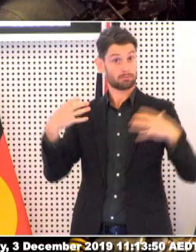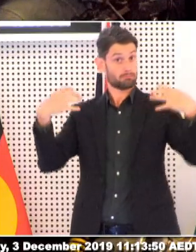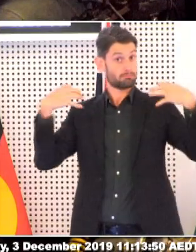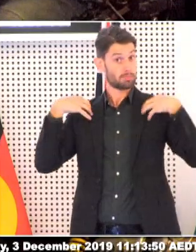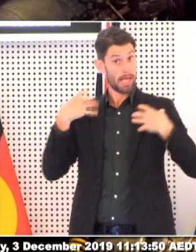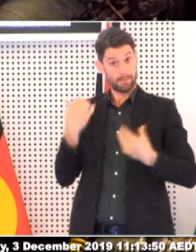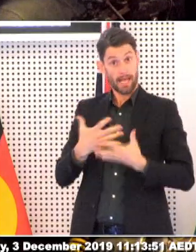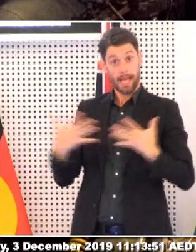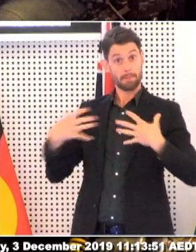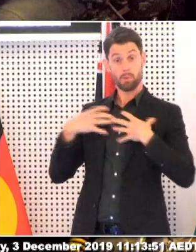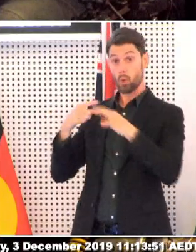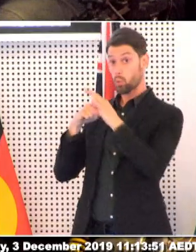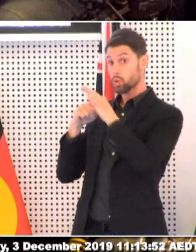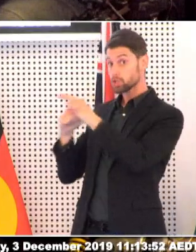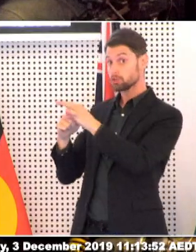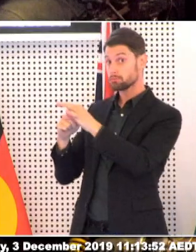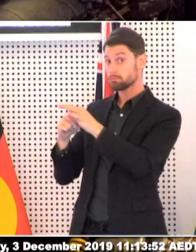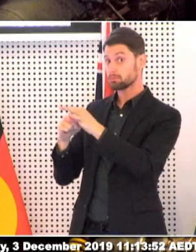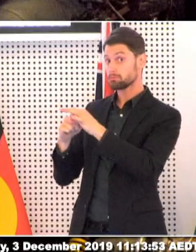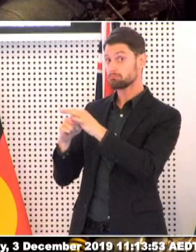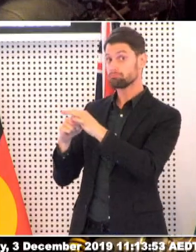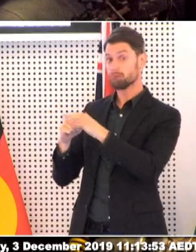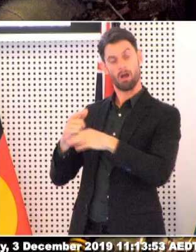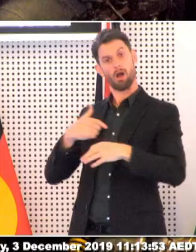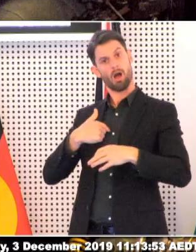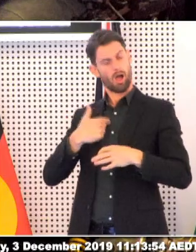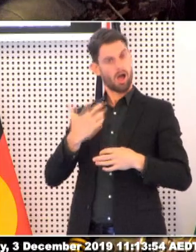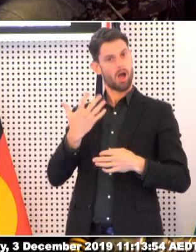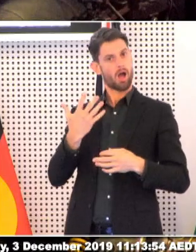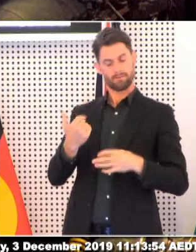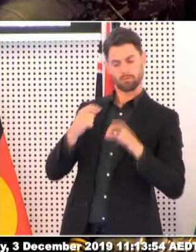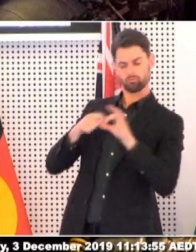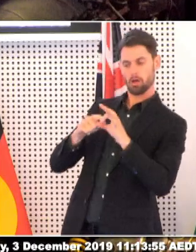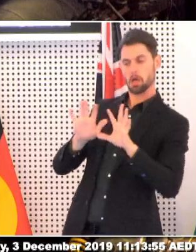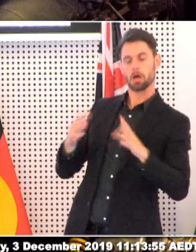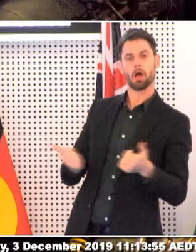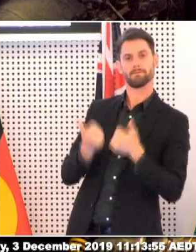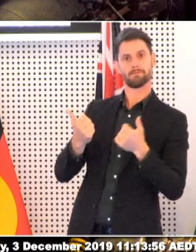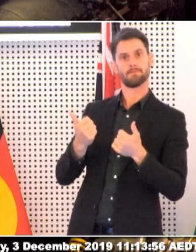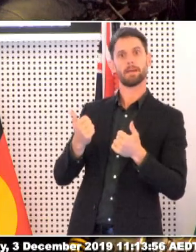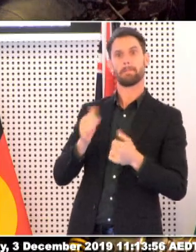matters that I wanted to explore, but I do preface that as this is only the start of